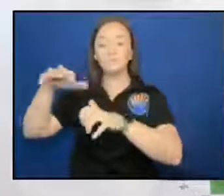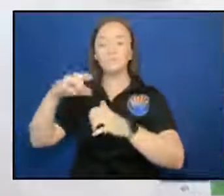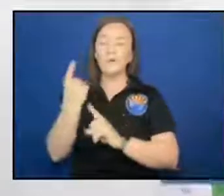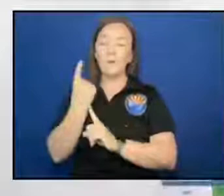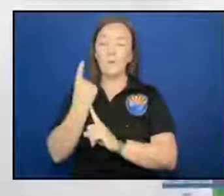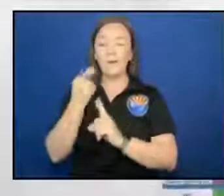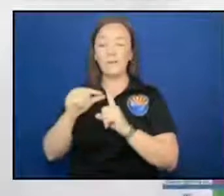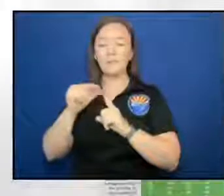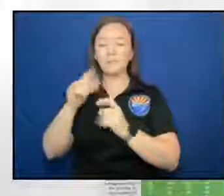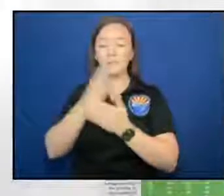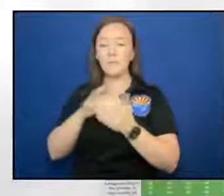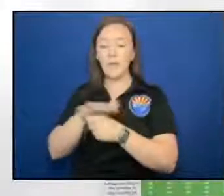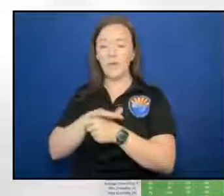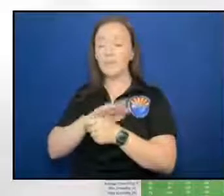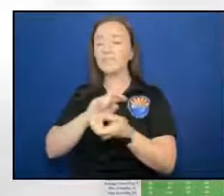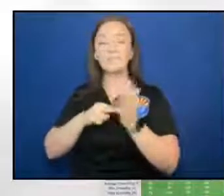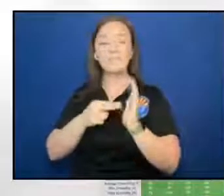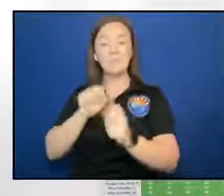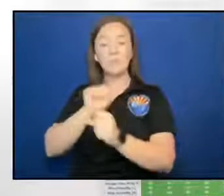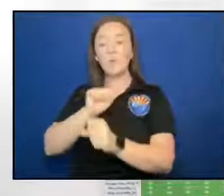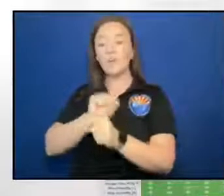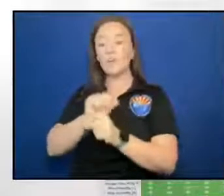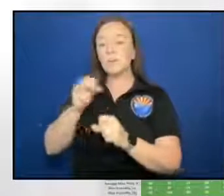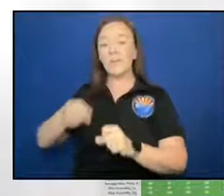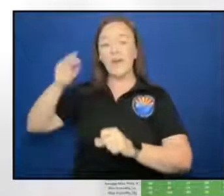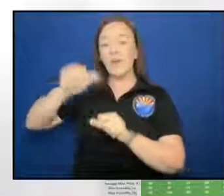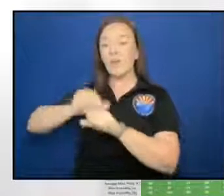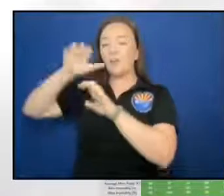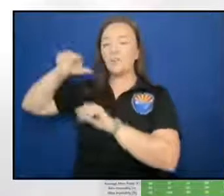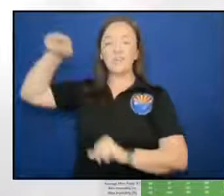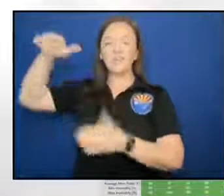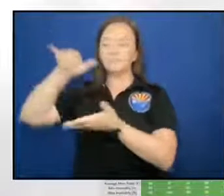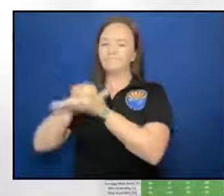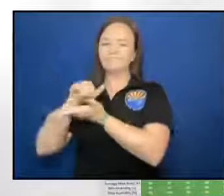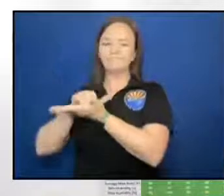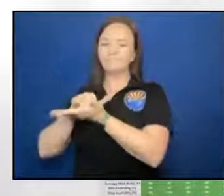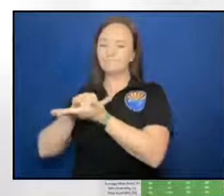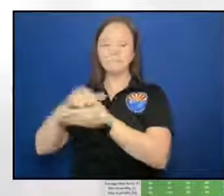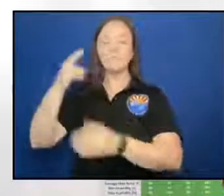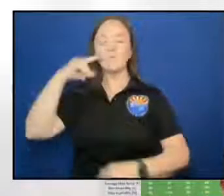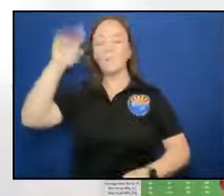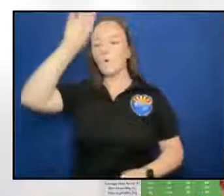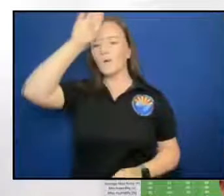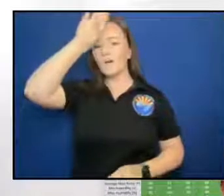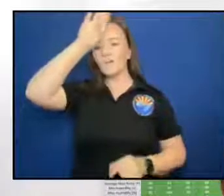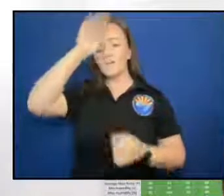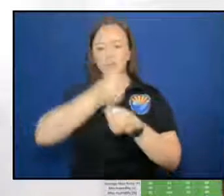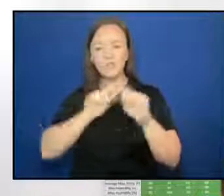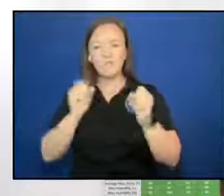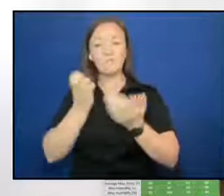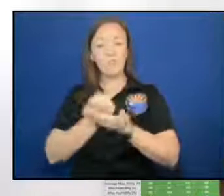THIS WORK AND GET THAT EQUIPMENT OFF THE HILL WITHOUT DOING ANY DAMAGE ESPECIALLY AS WE GET CLOSER TO SOME